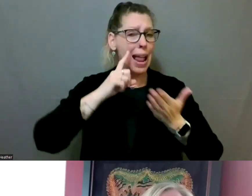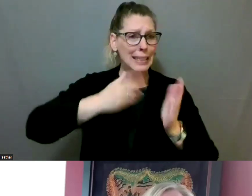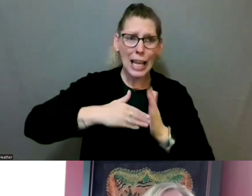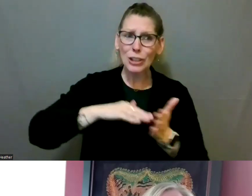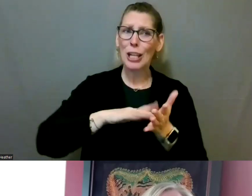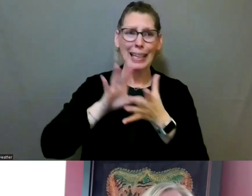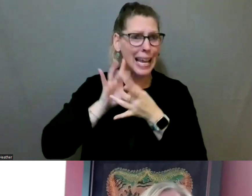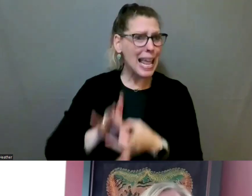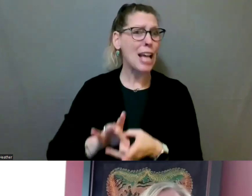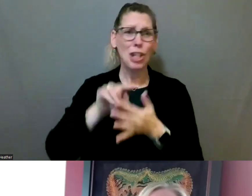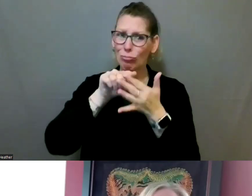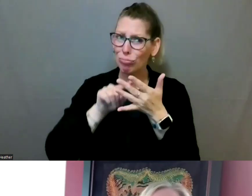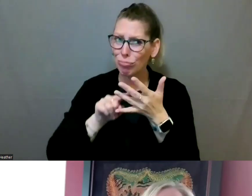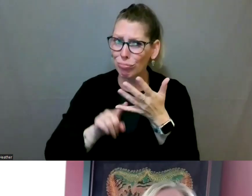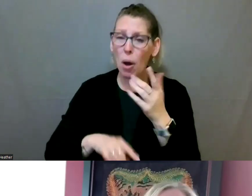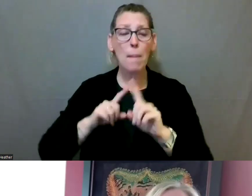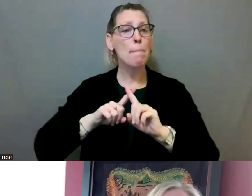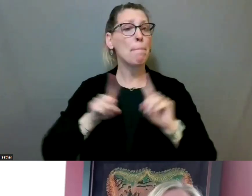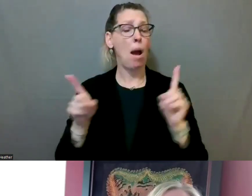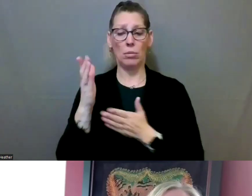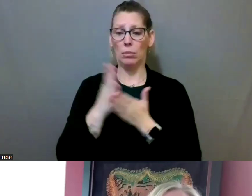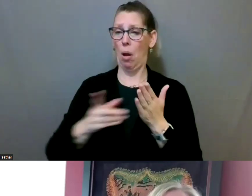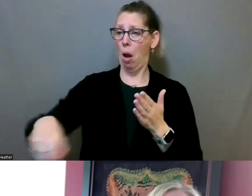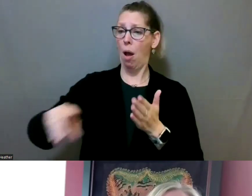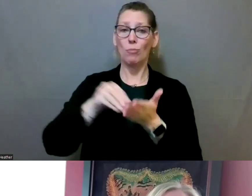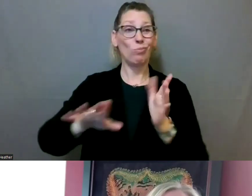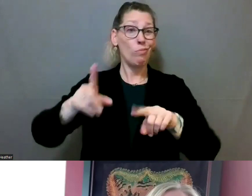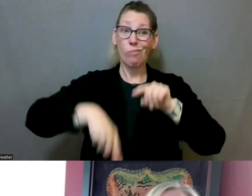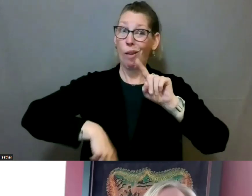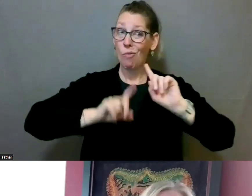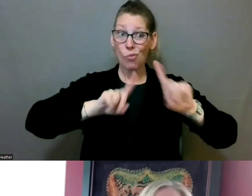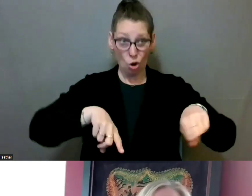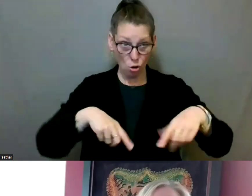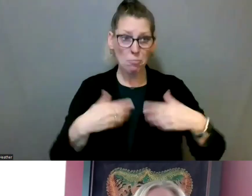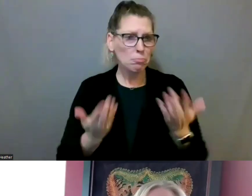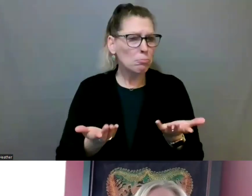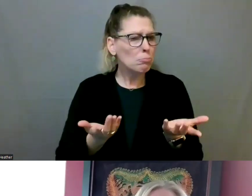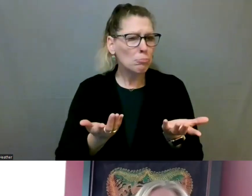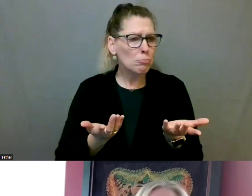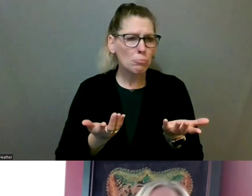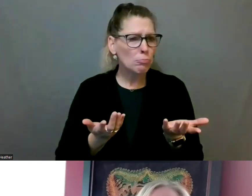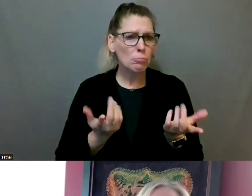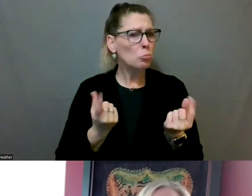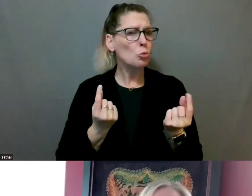talking about, but some students aren't able to attend. What's our contingency plan about